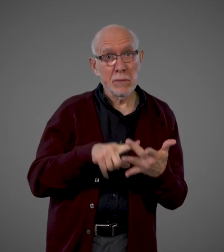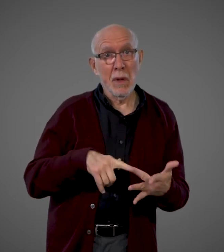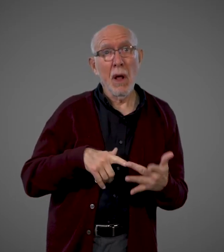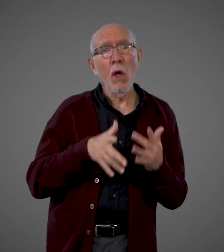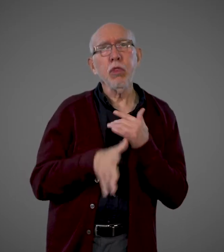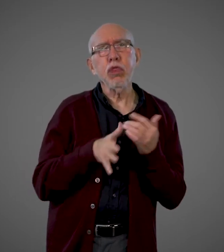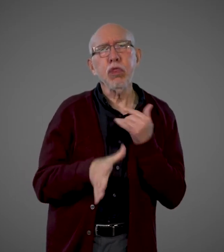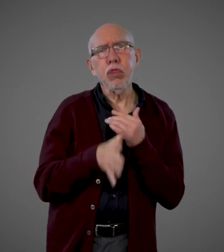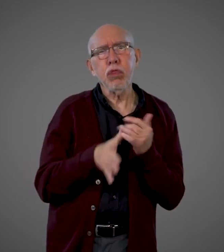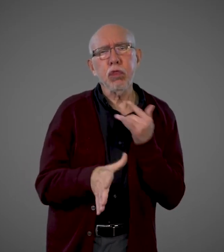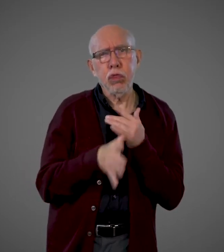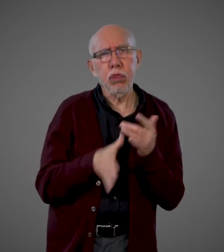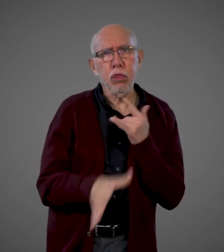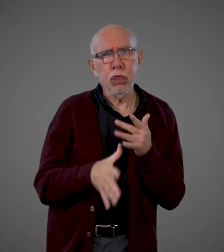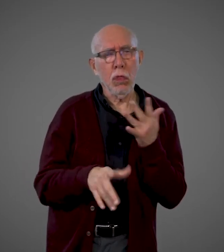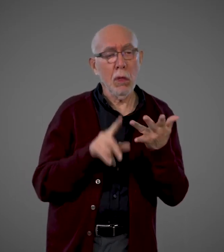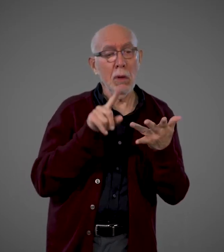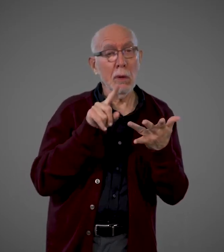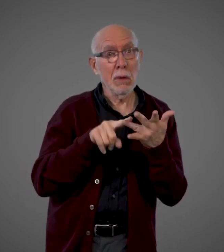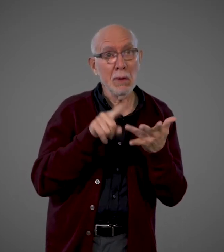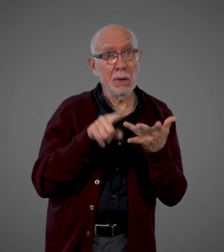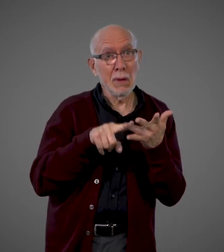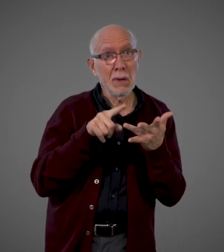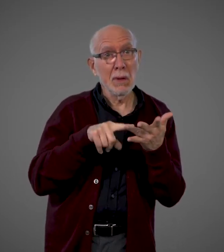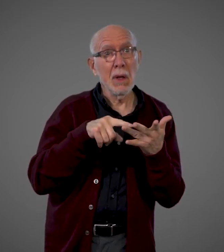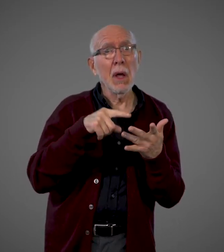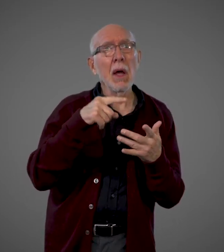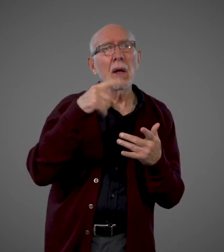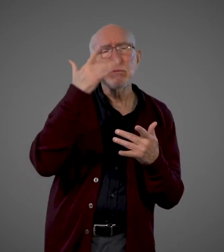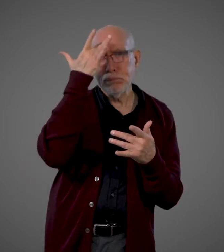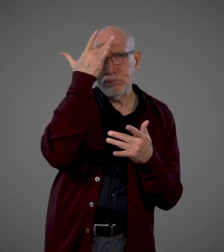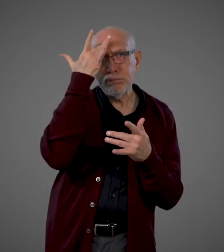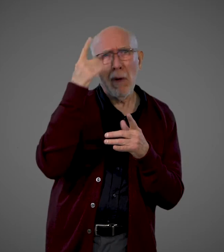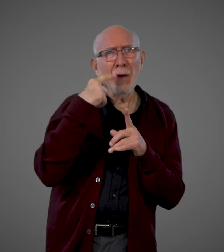You have diarrhea. You develop a fever.